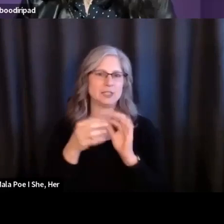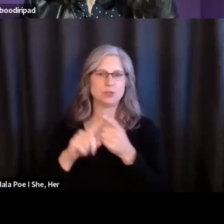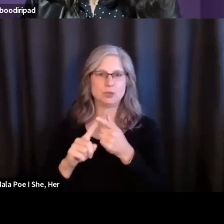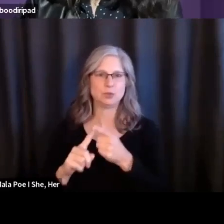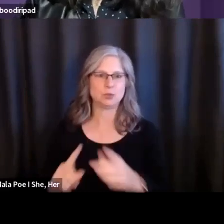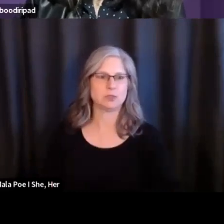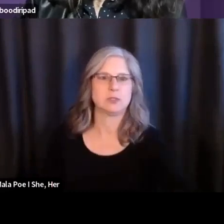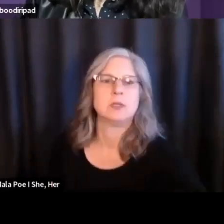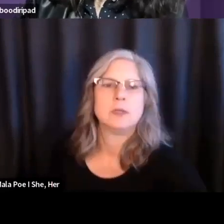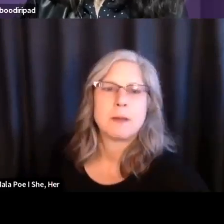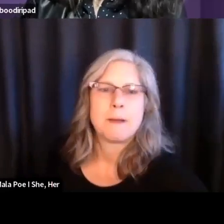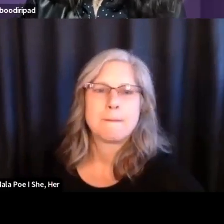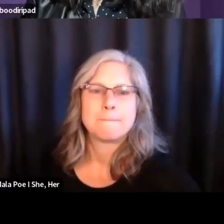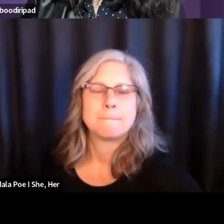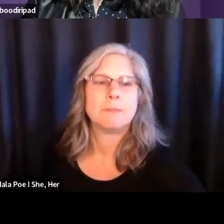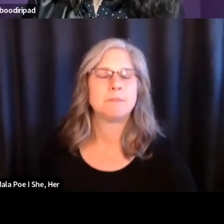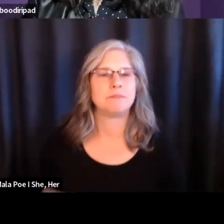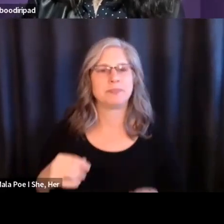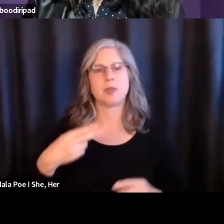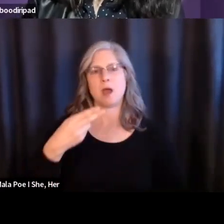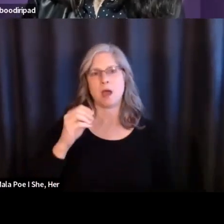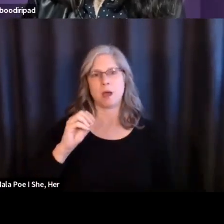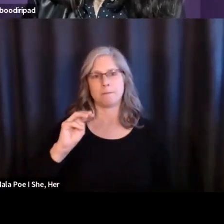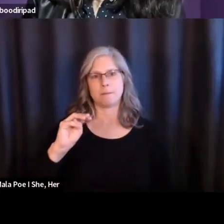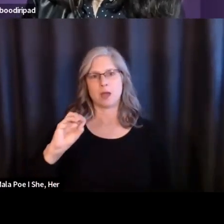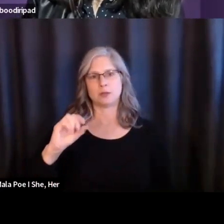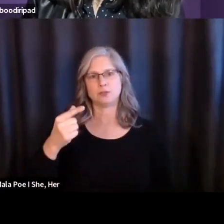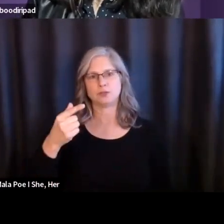particular concept.